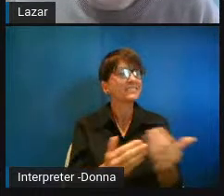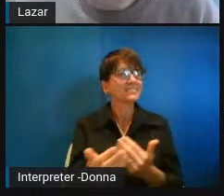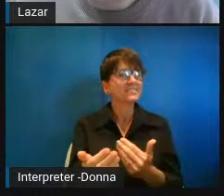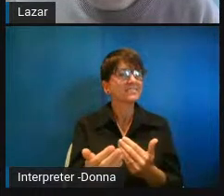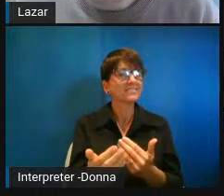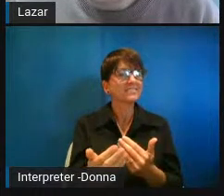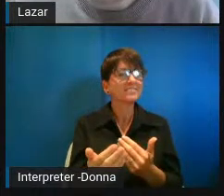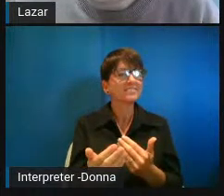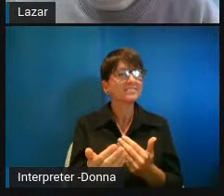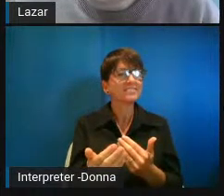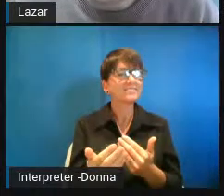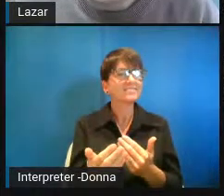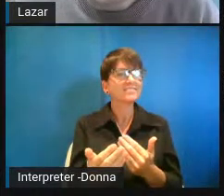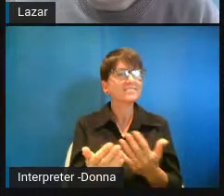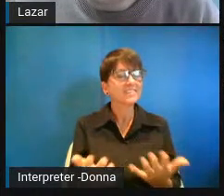this to happen as I told you.